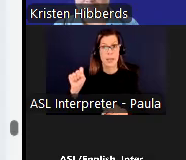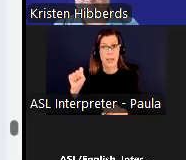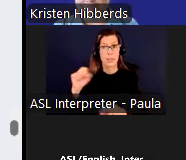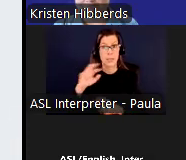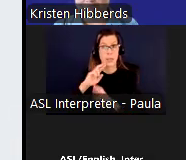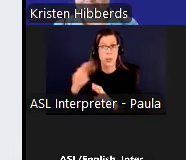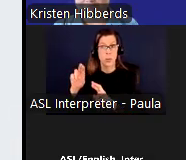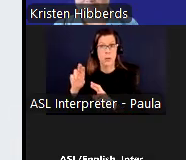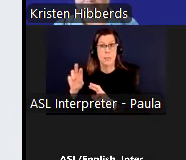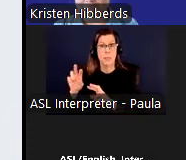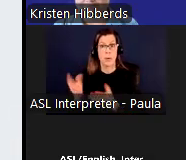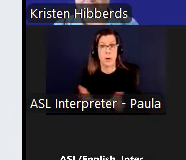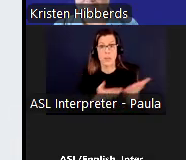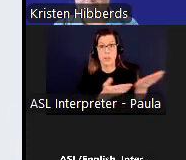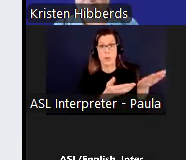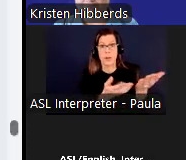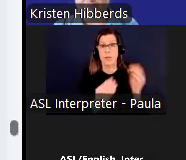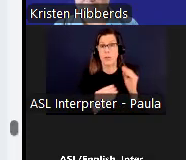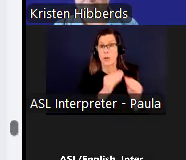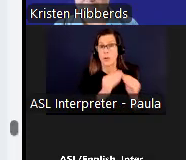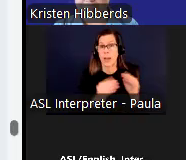corrective action coordinator at SOQ or why?